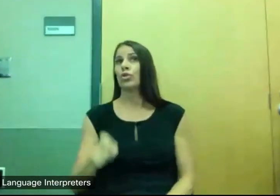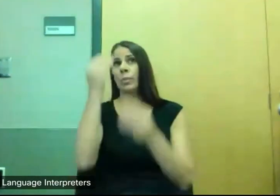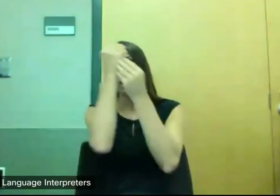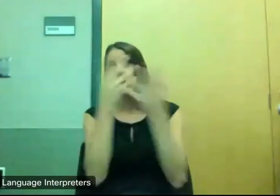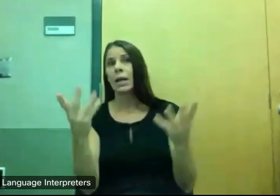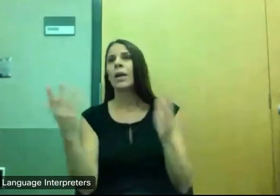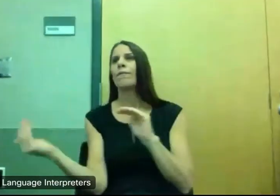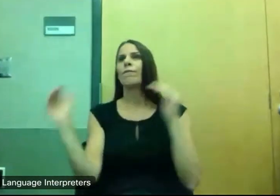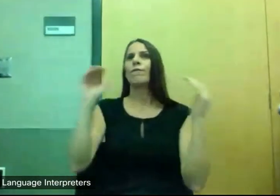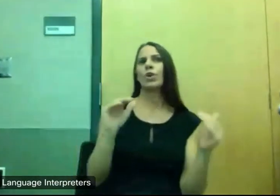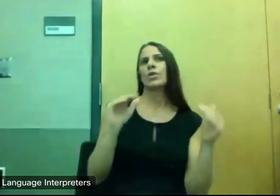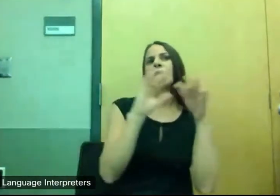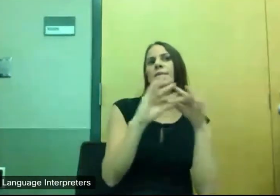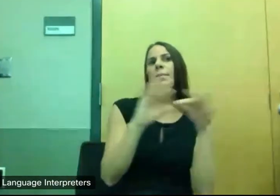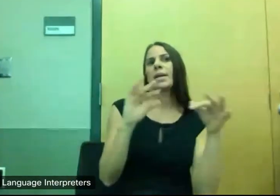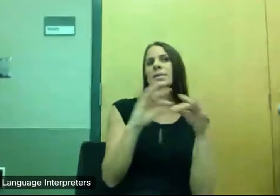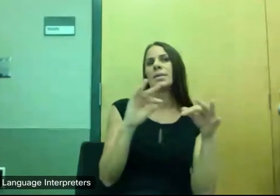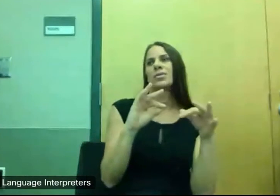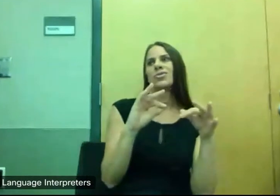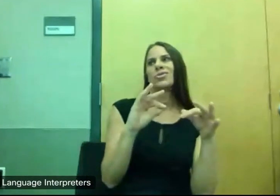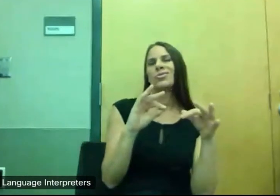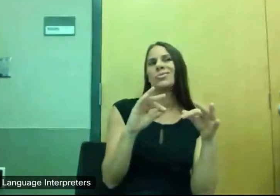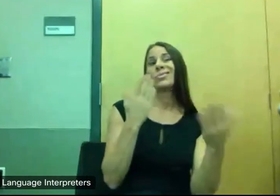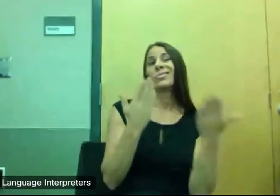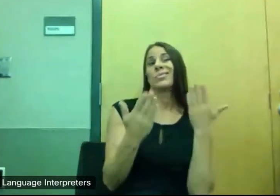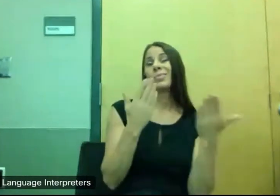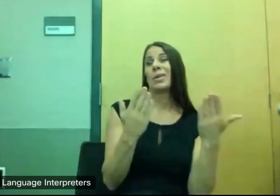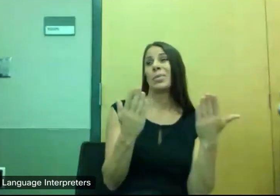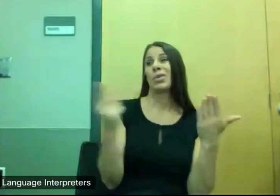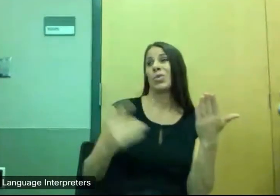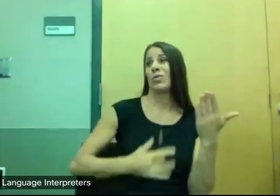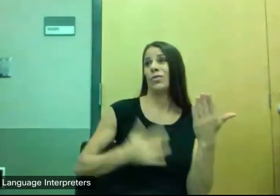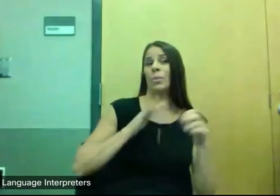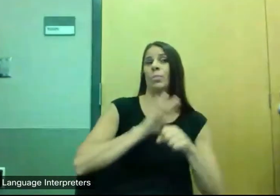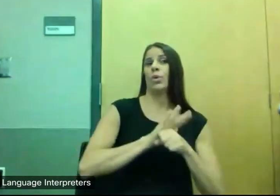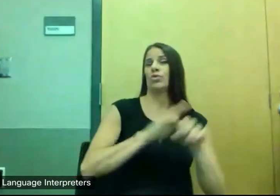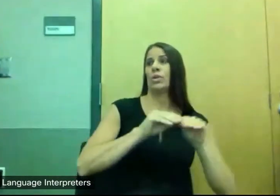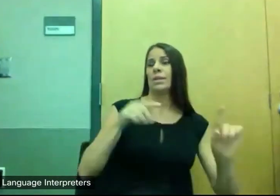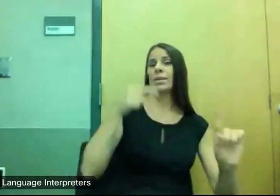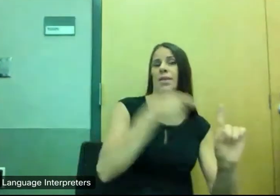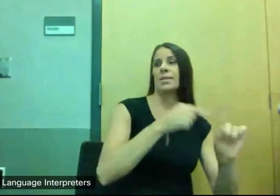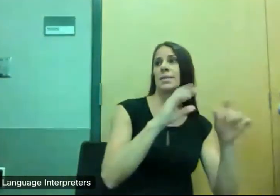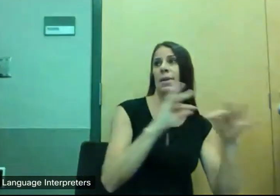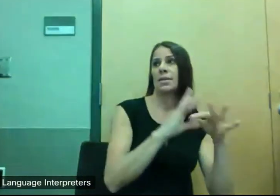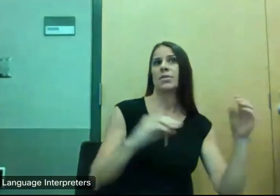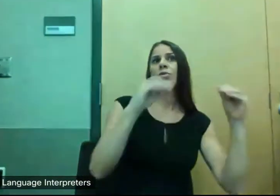that maybe there are other pressures to send out at the level above that, you know.